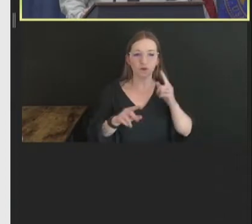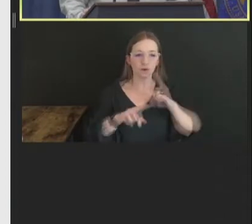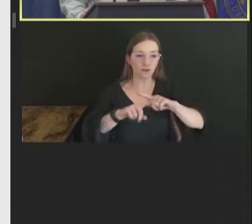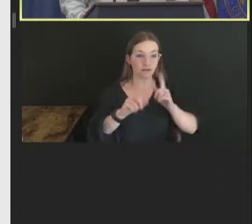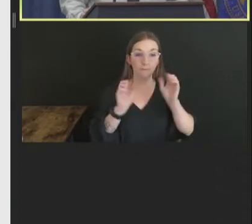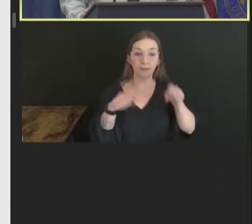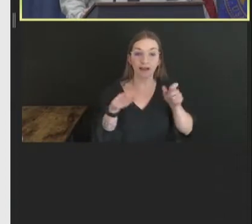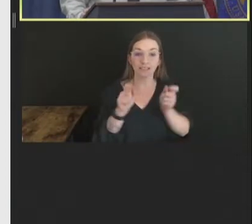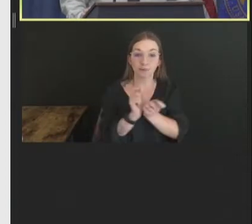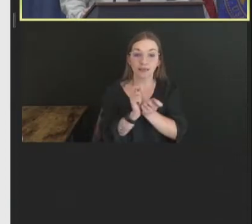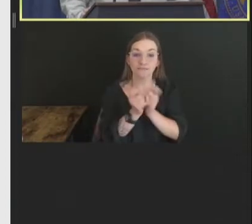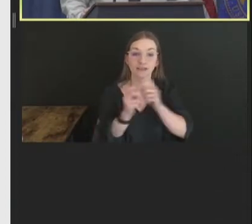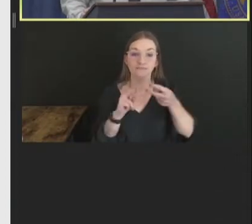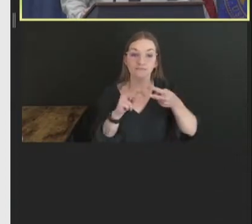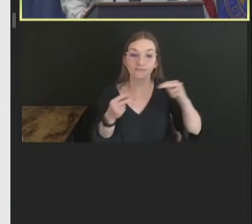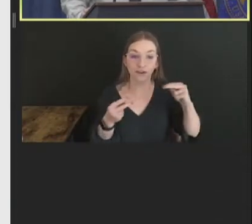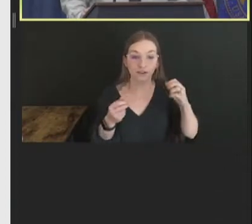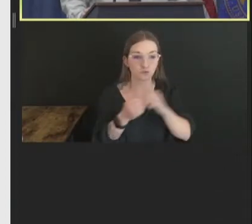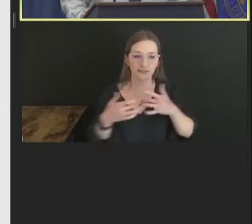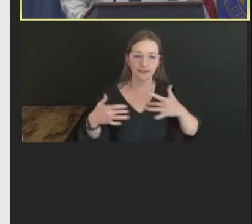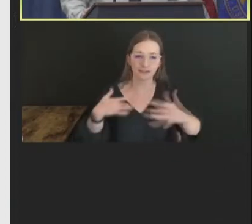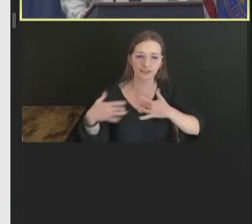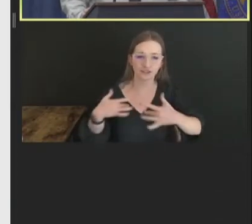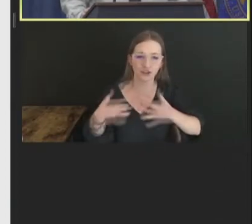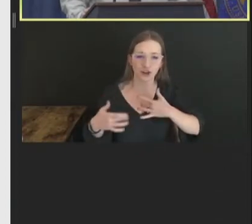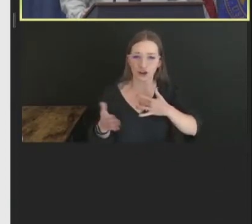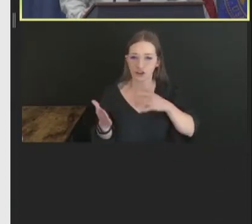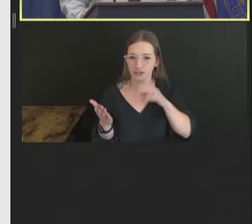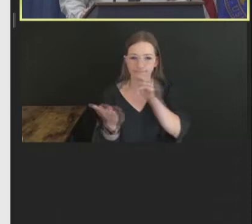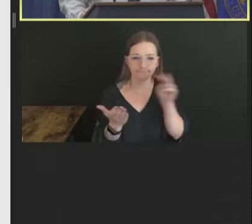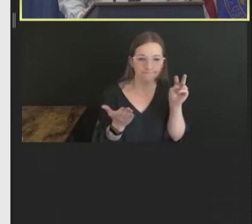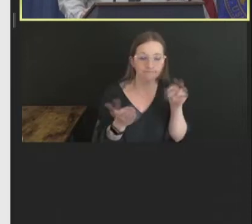that might be important in terms of looking at virus function, but then in parallel,